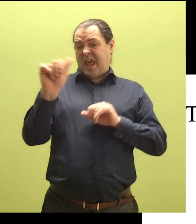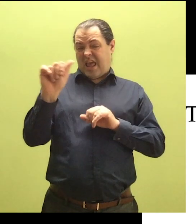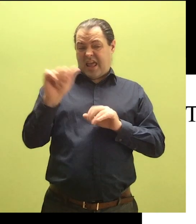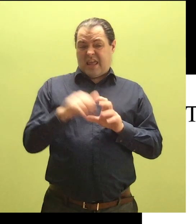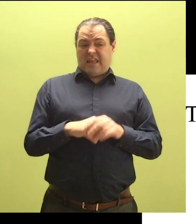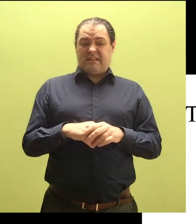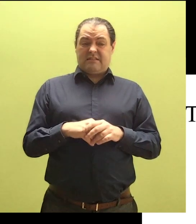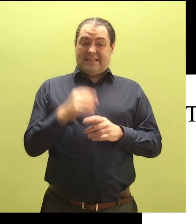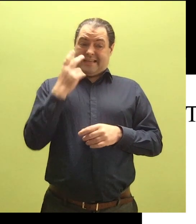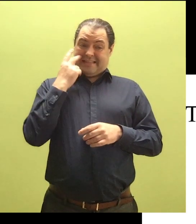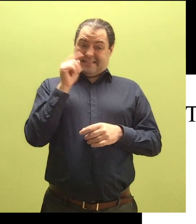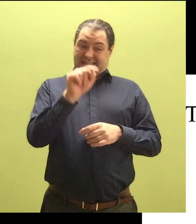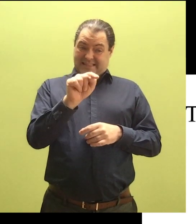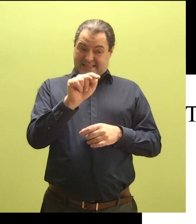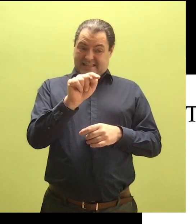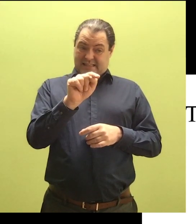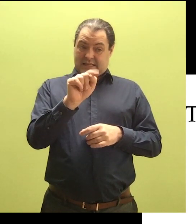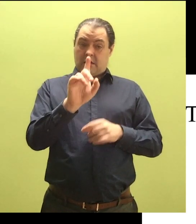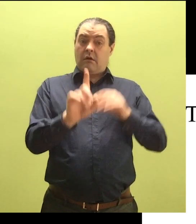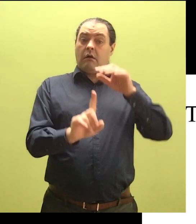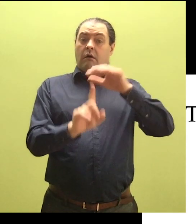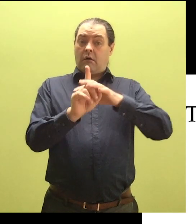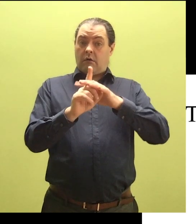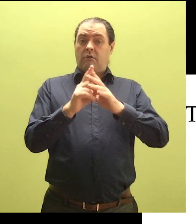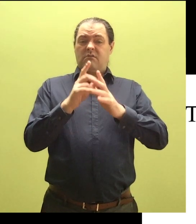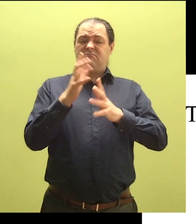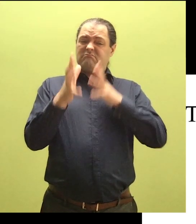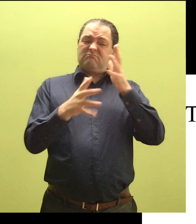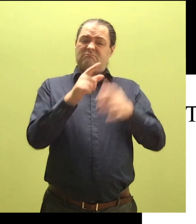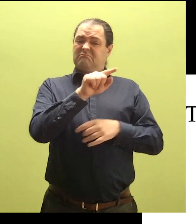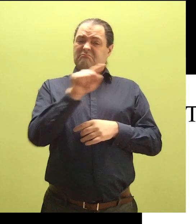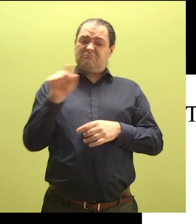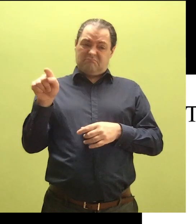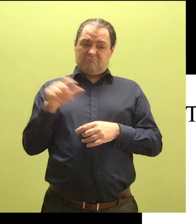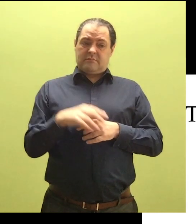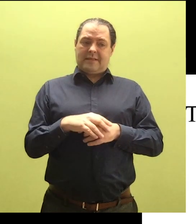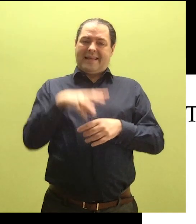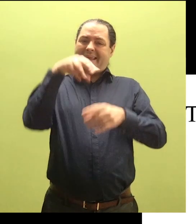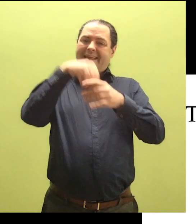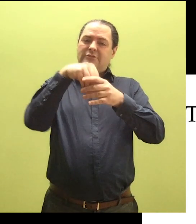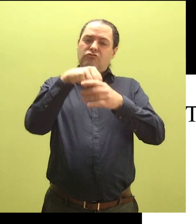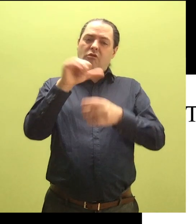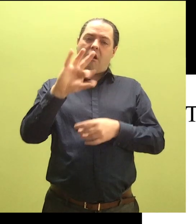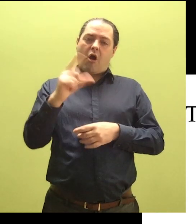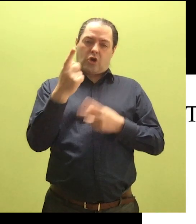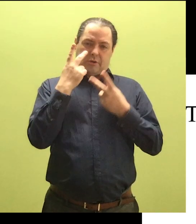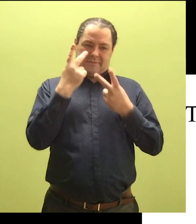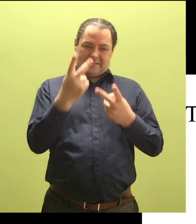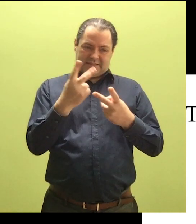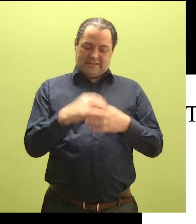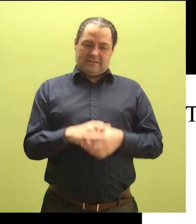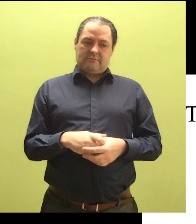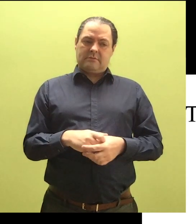But in this clause the argument that surfaces within the whole entity classifier is the internal argument, and he notes